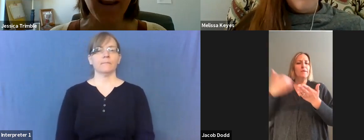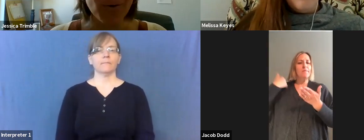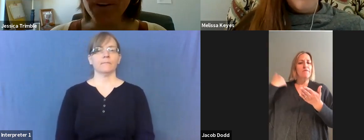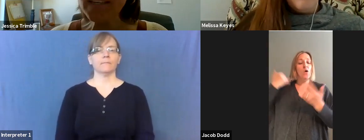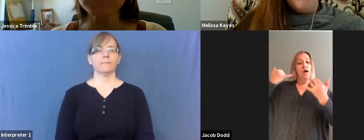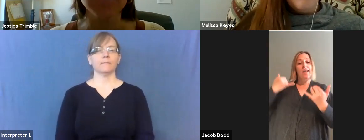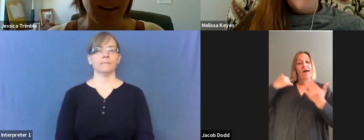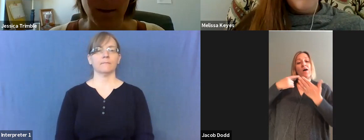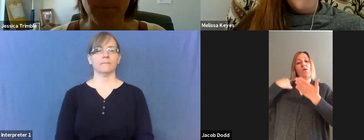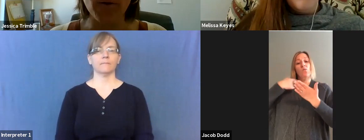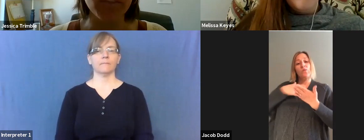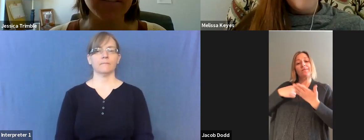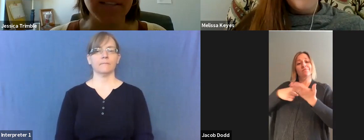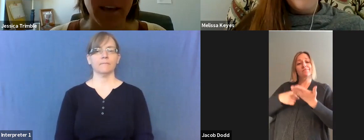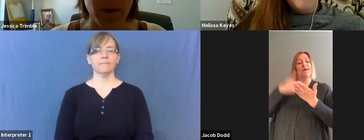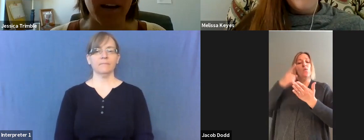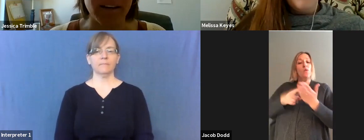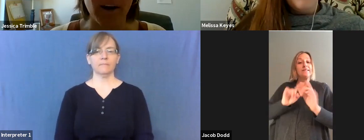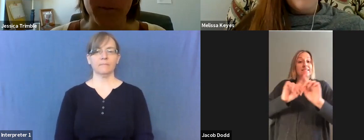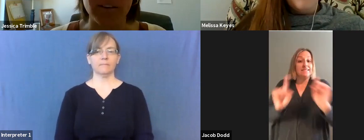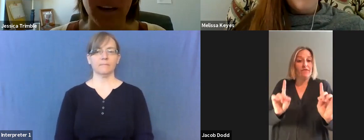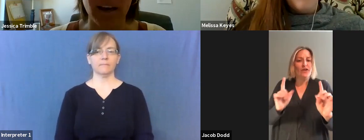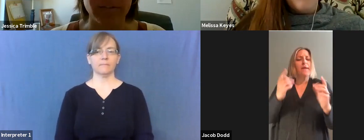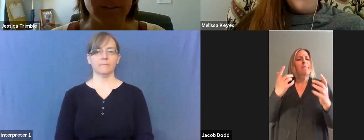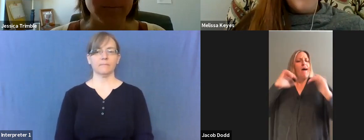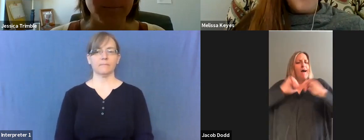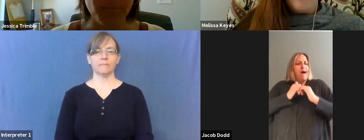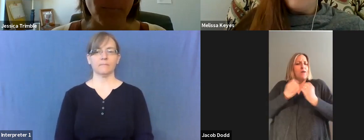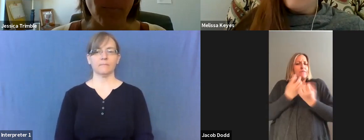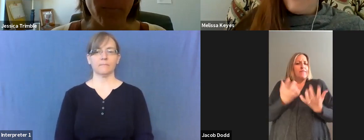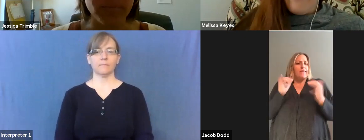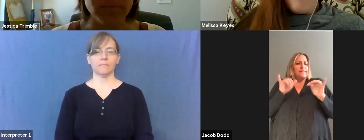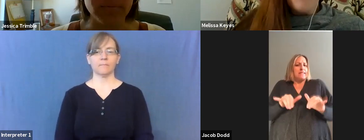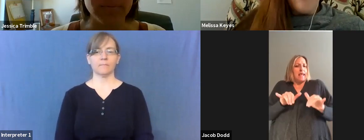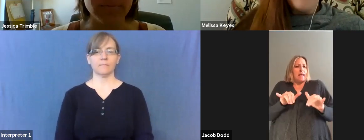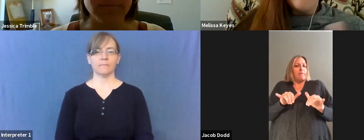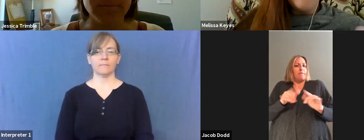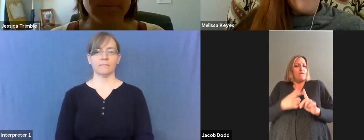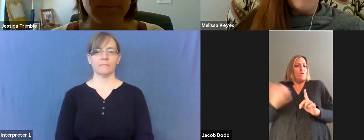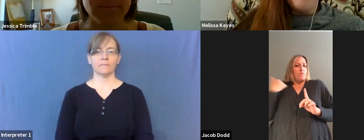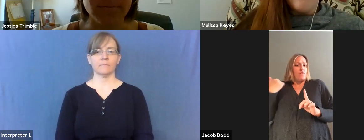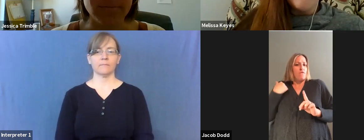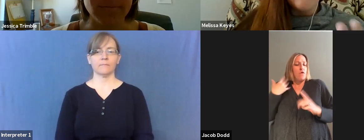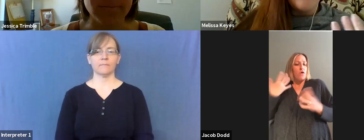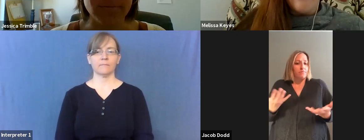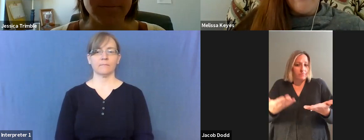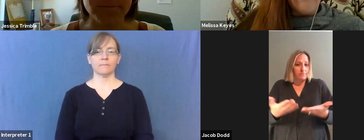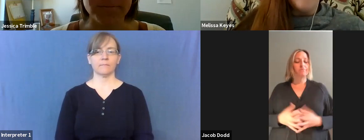but how are things the same? How are things the same at IDR with our staff? Well, number one, we still have an amazing, dedicated,